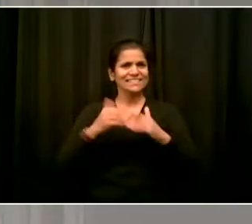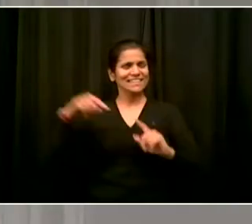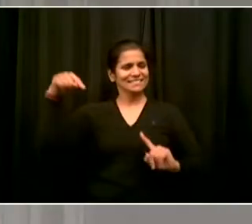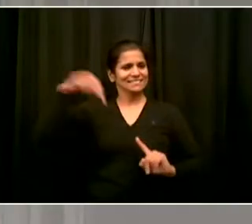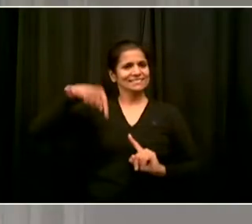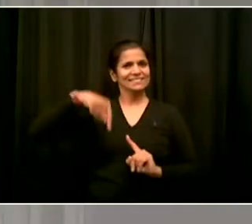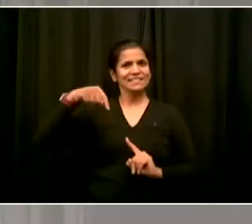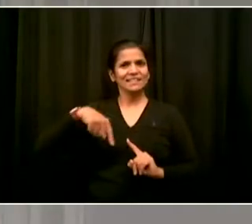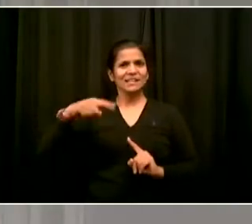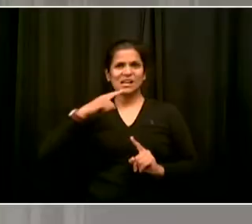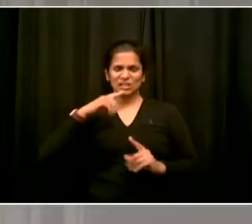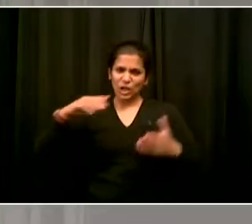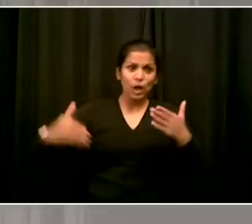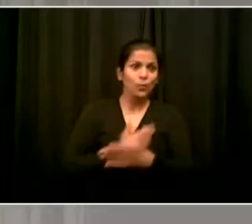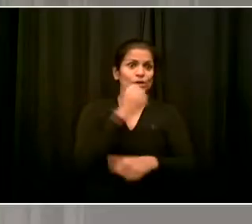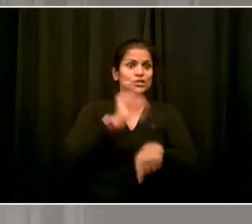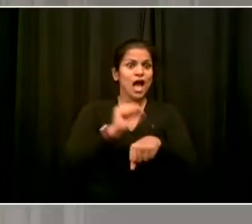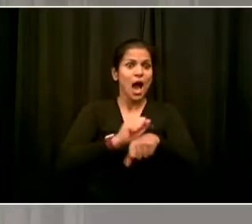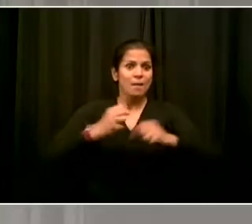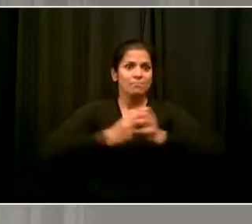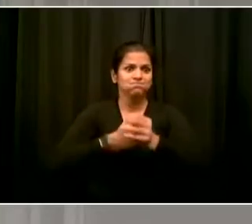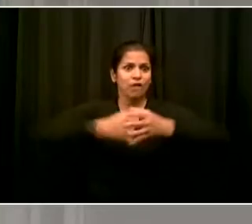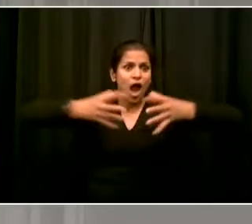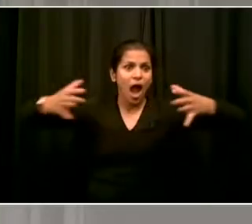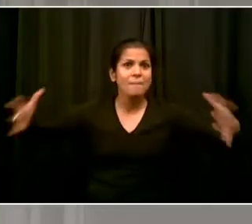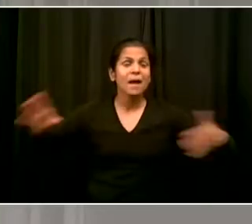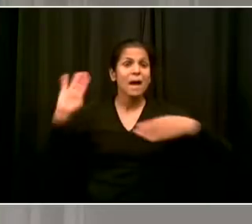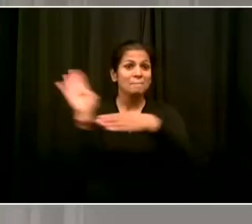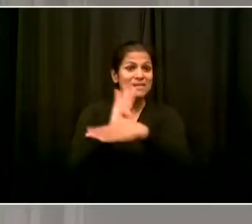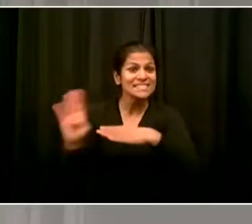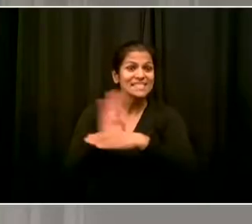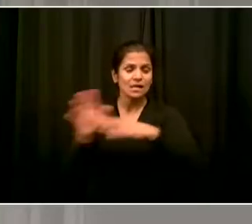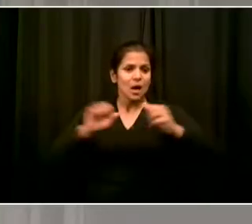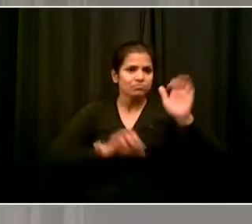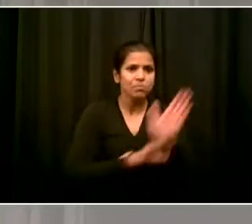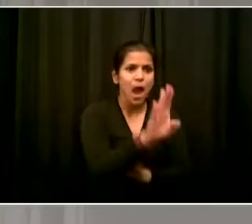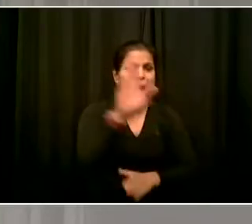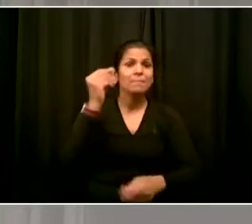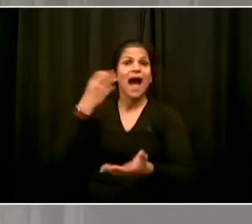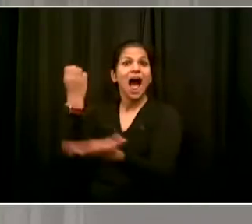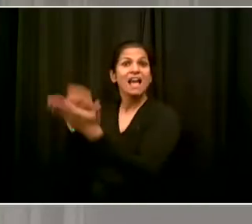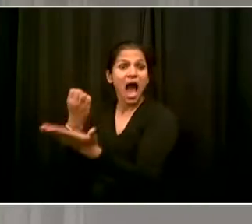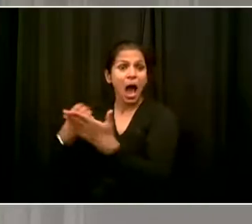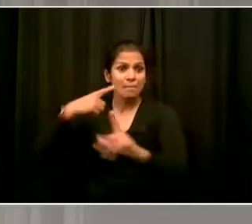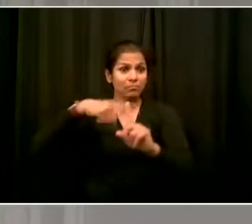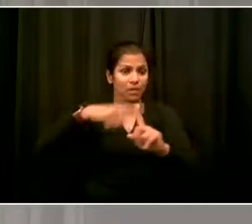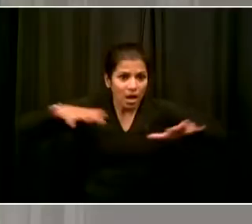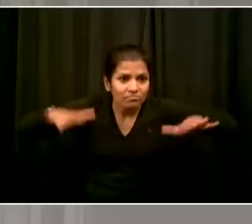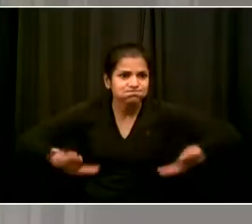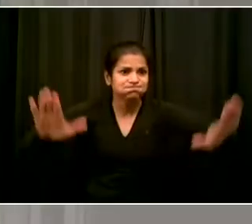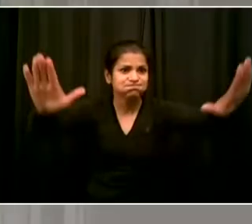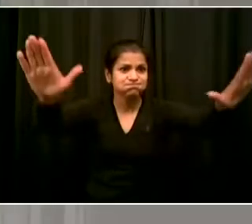QUESTITINOS, TO SPUR INNOVATION, AND CREATE NEW J JSOB AND NEW BUSINESSES.